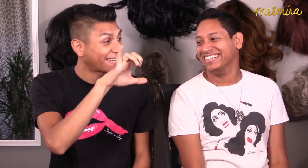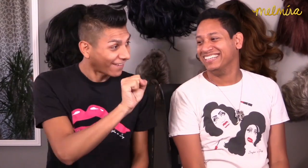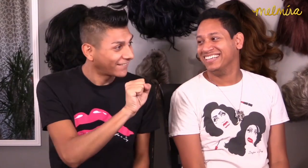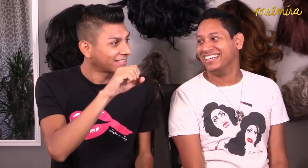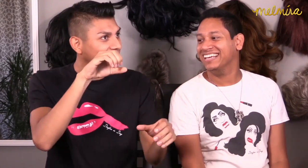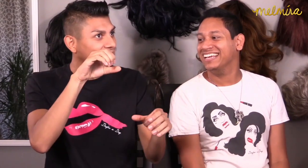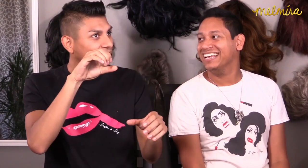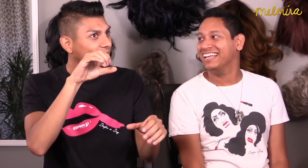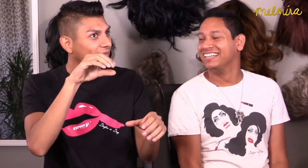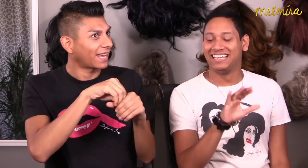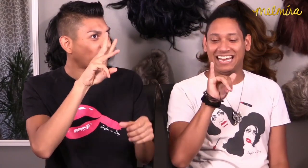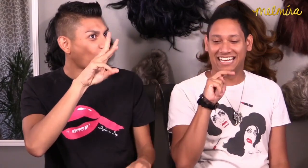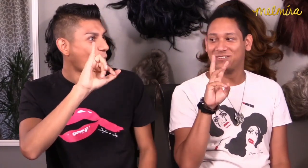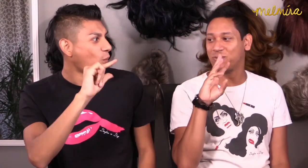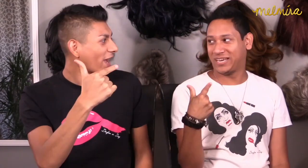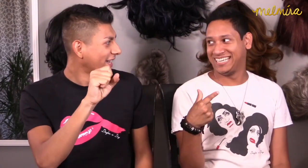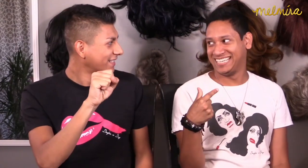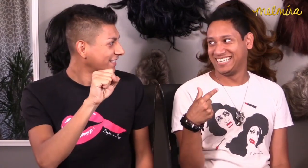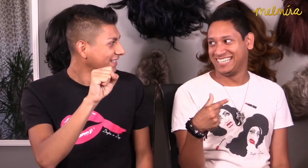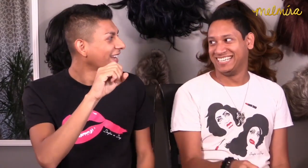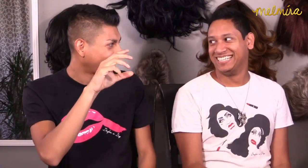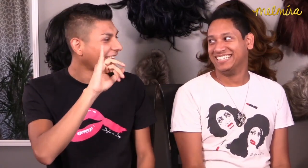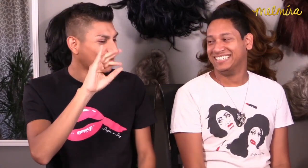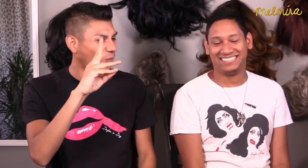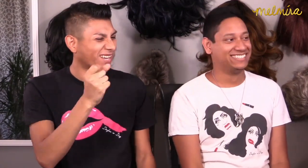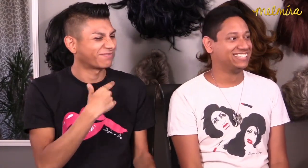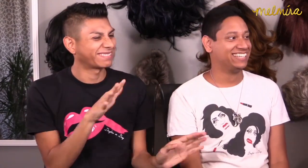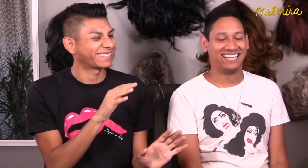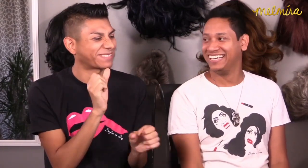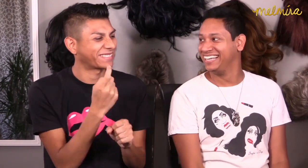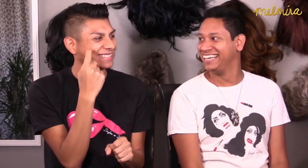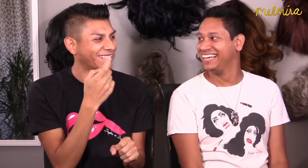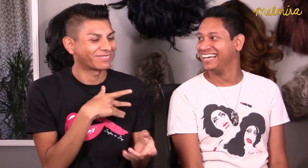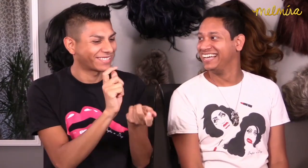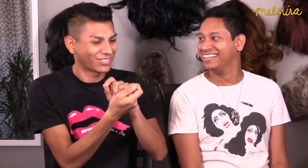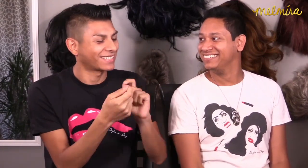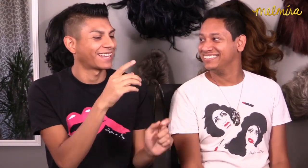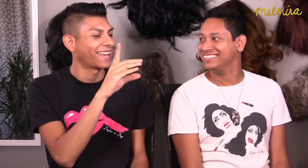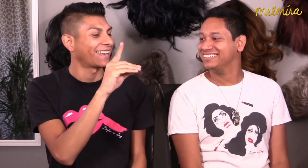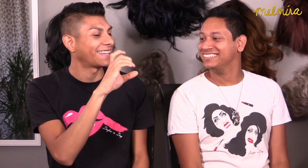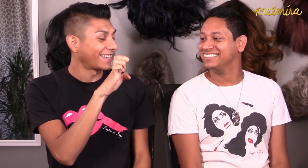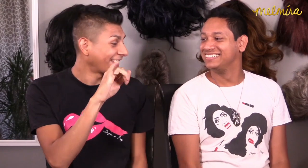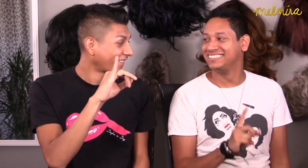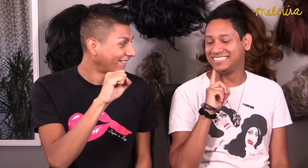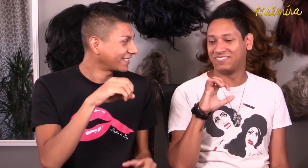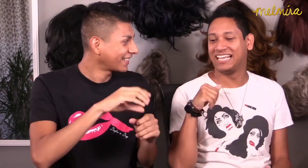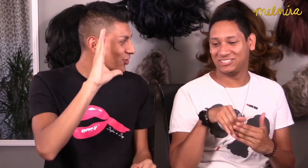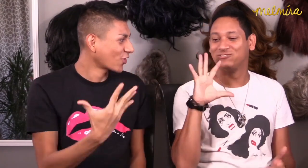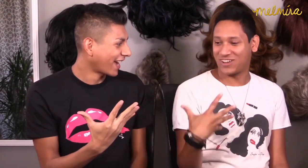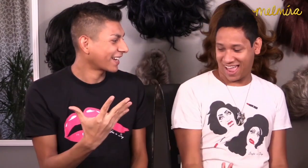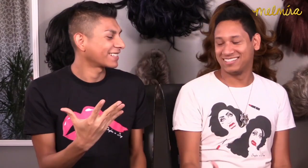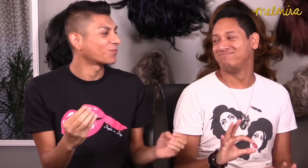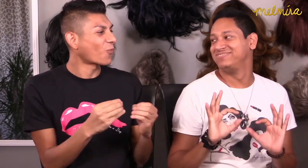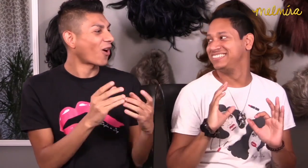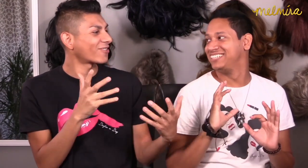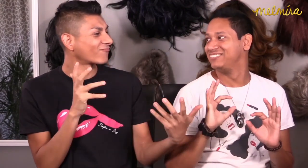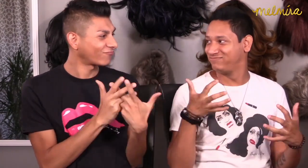up was "Deafies in Wigs" In Wigs...ugh! Wigs, no, I was like no, that doesn't make sense. So, we changed it to "Deafies in Drag."